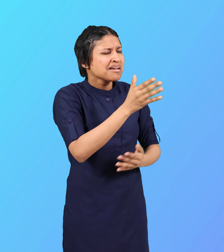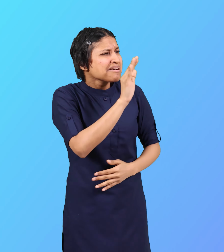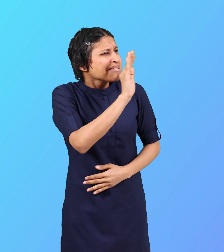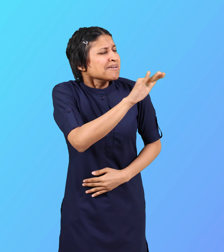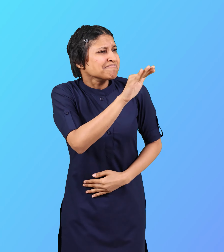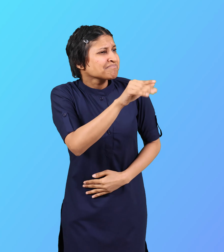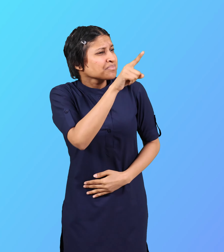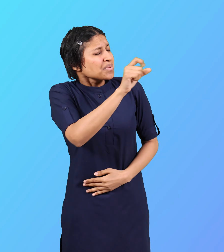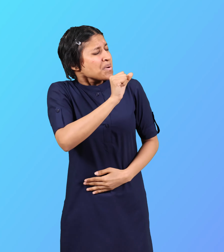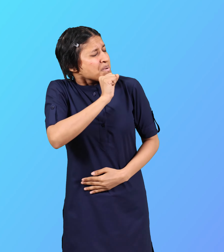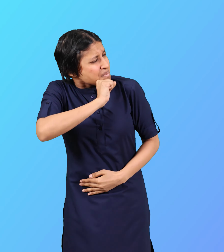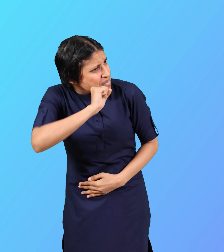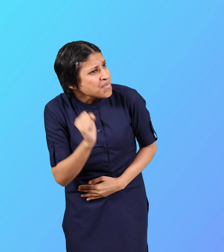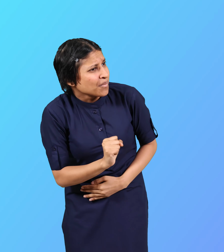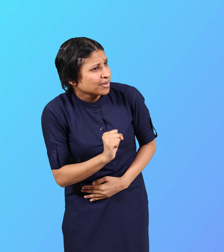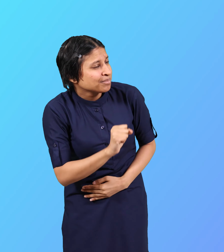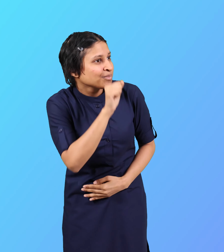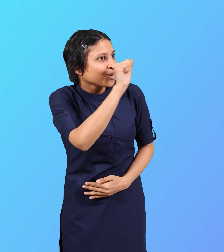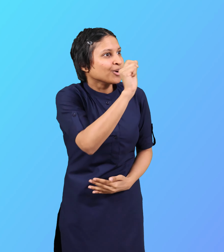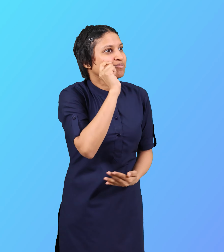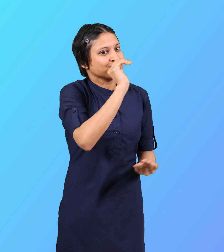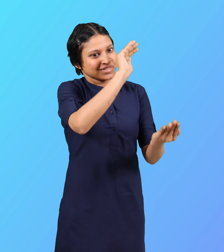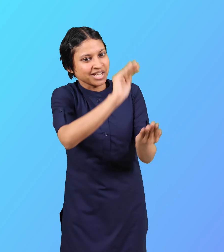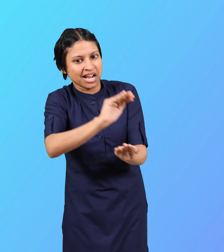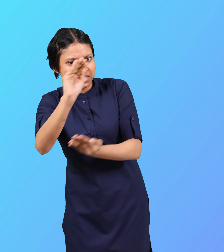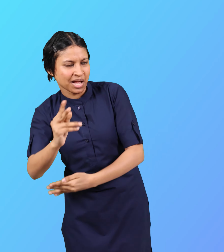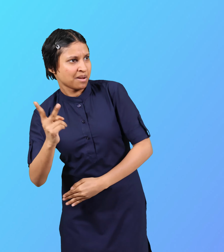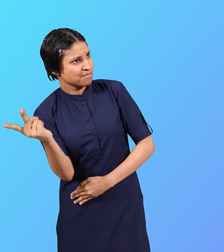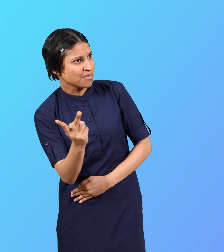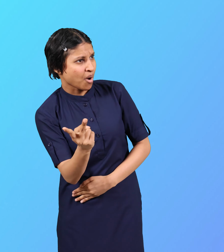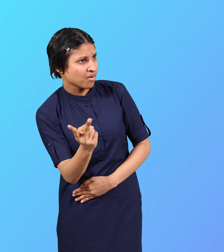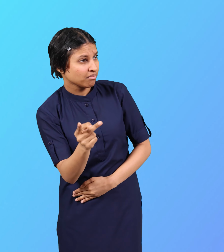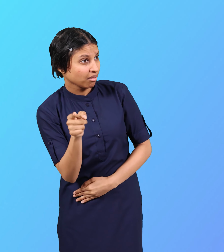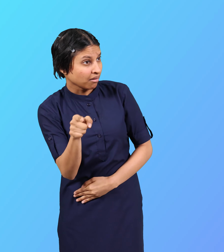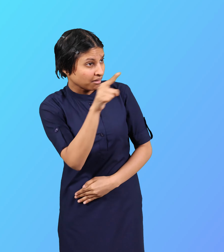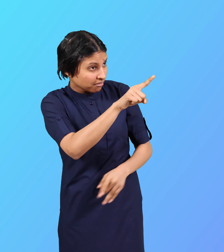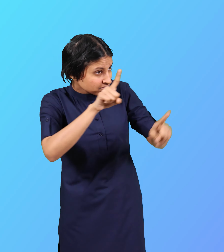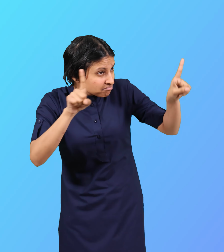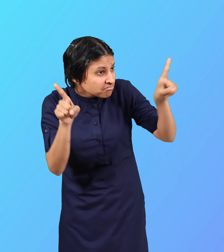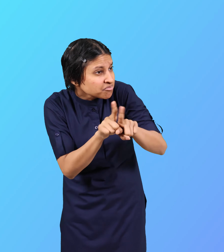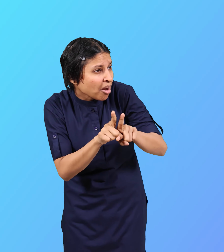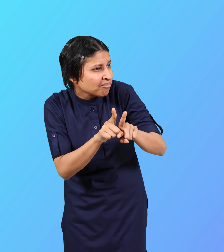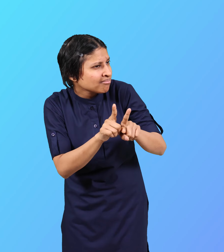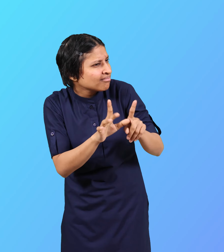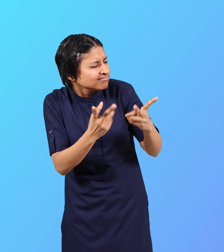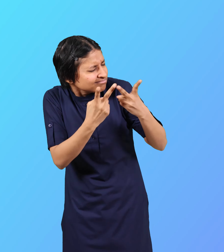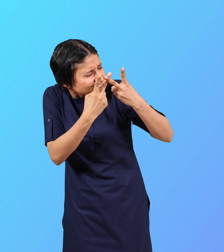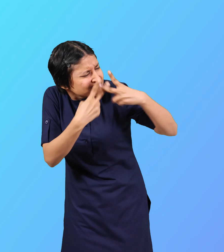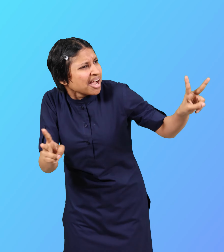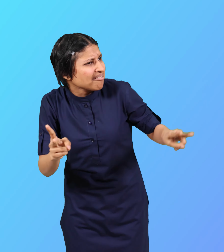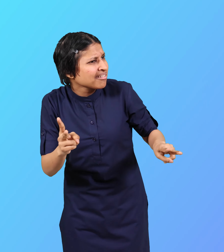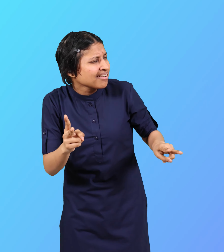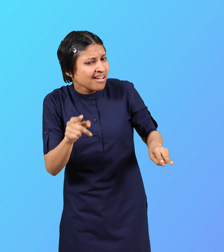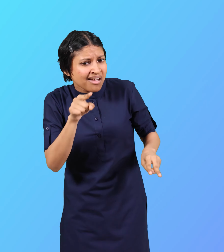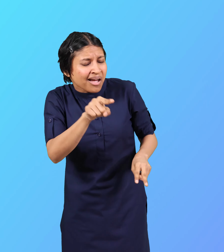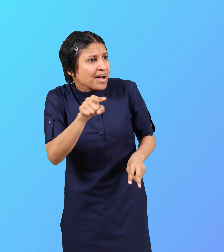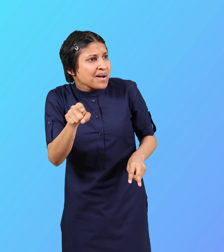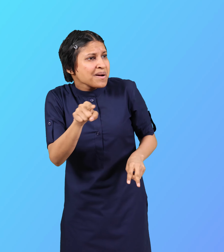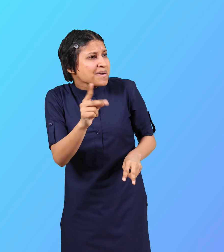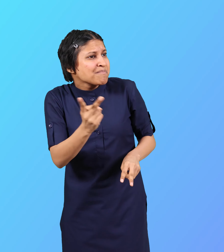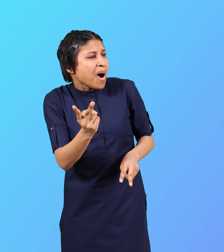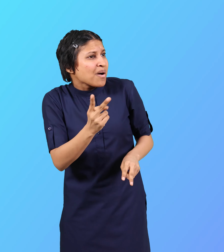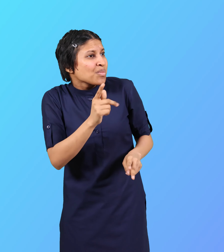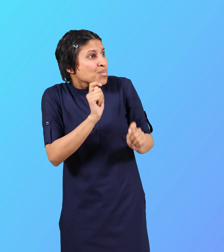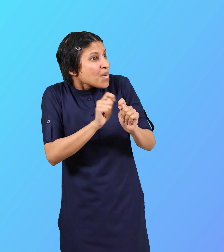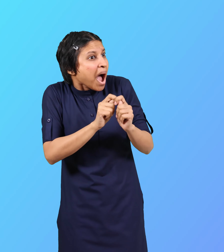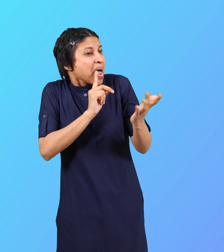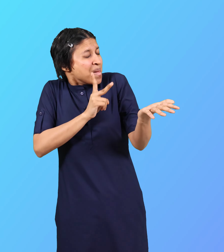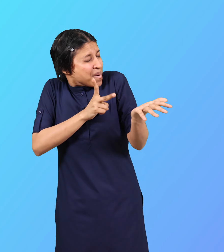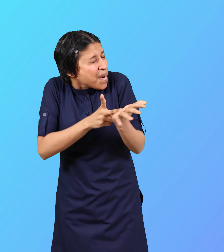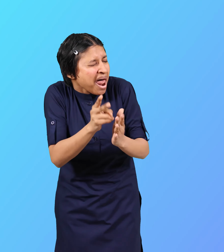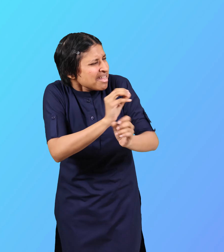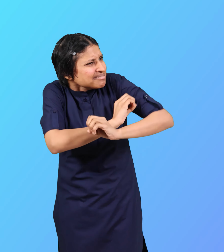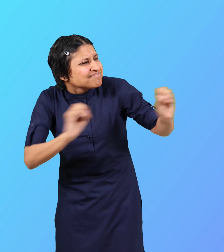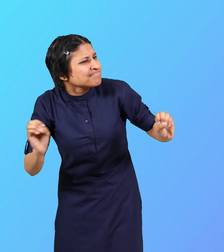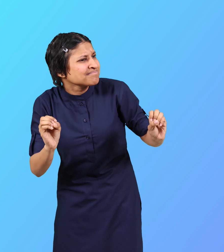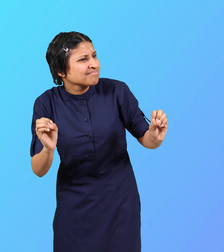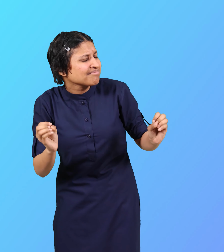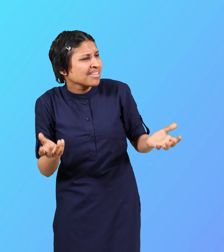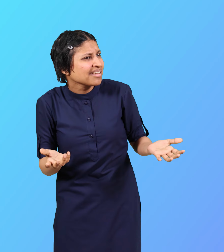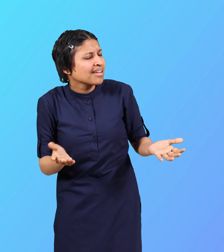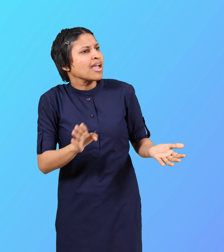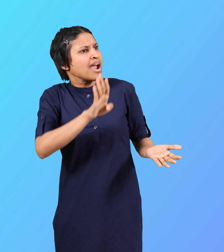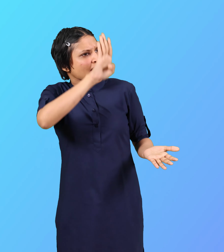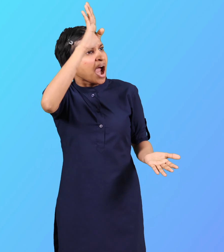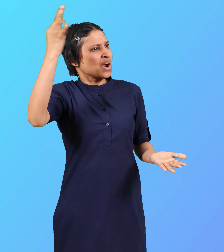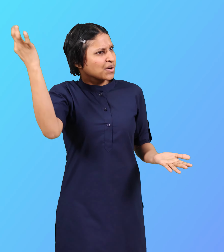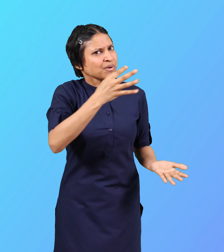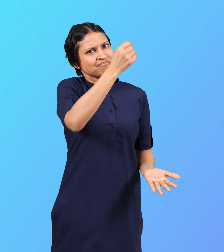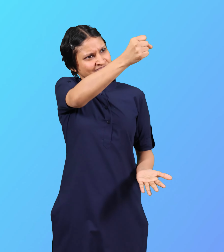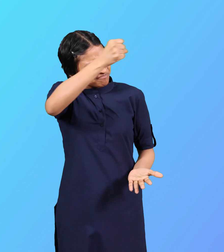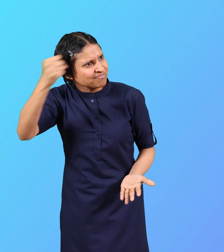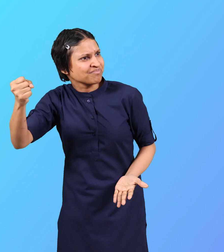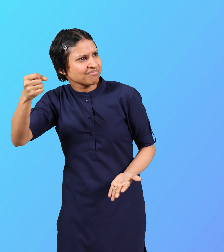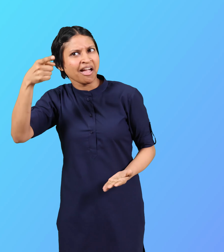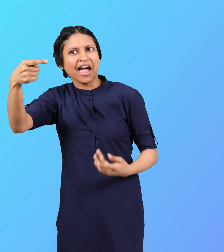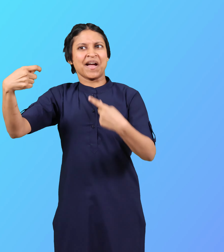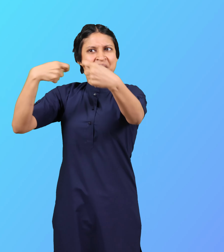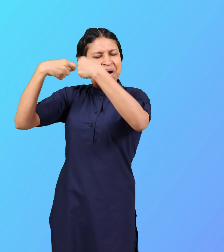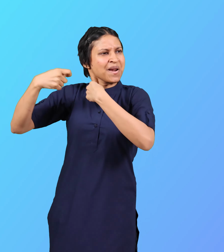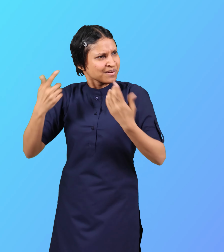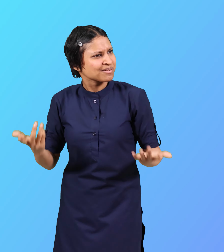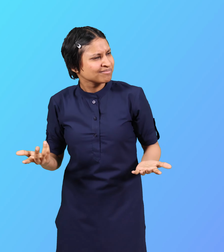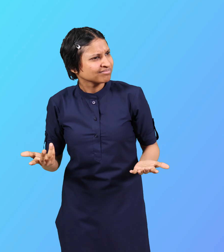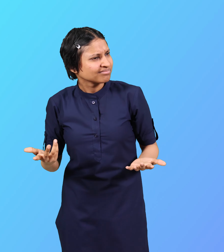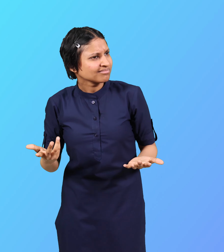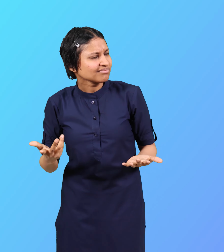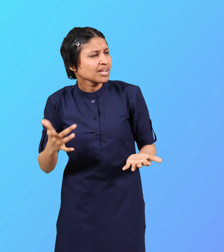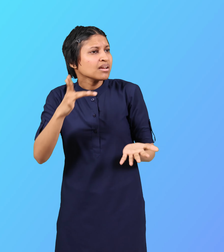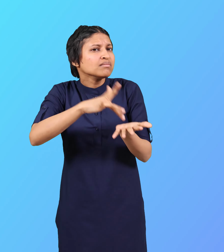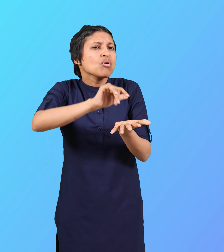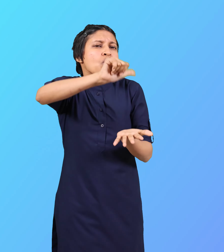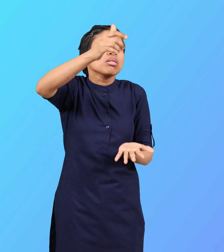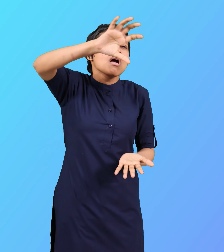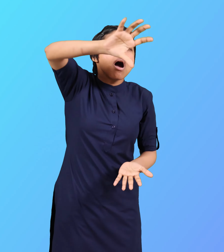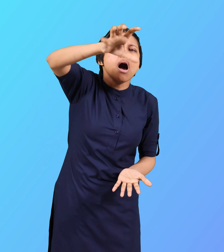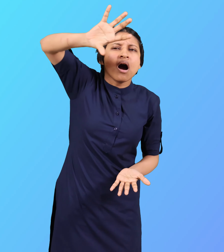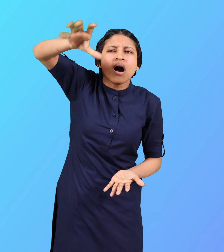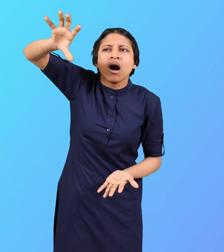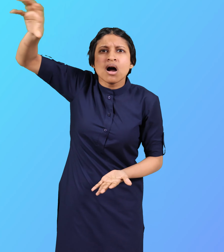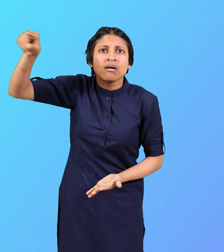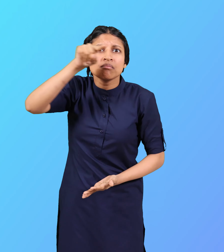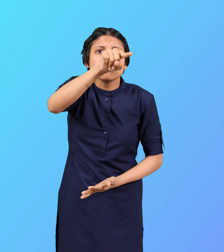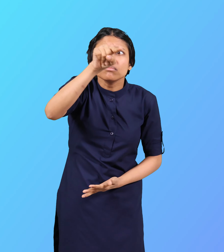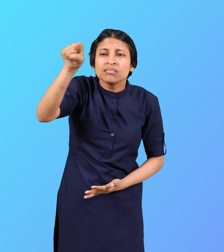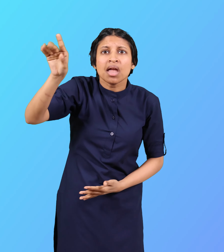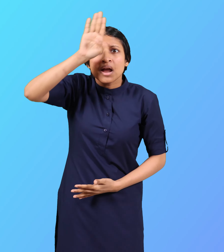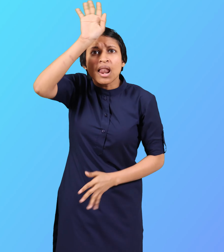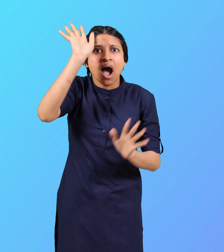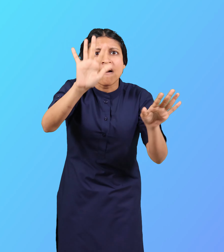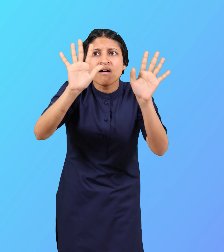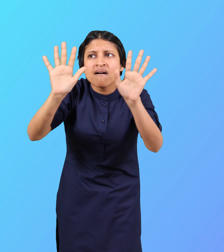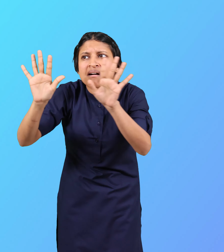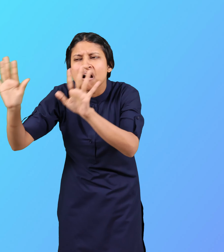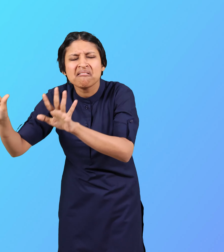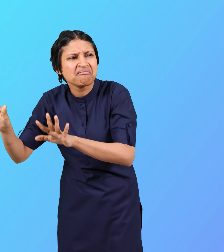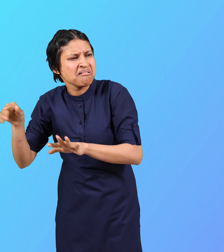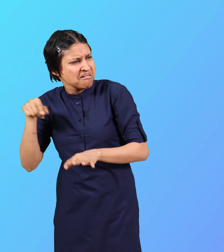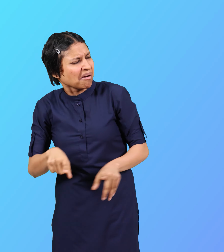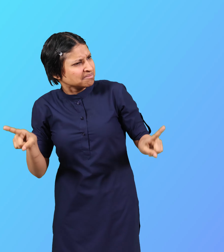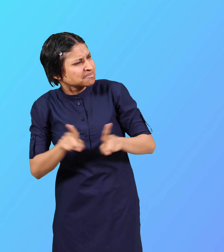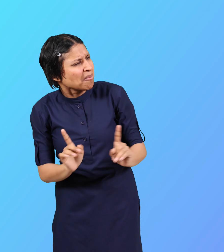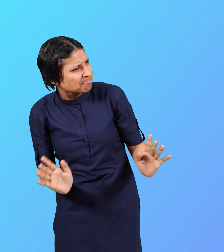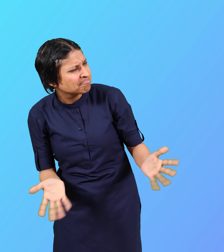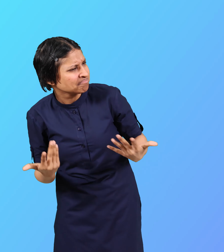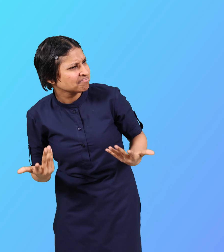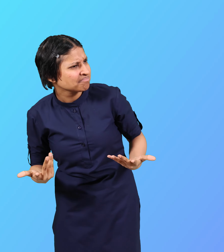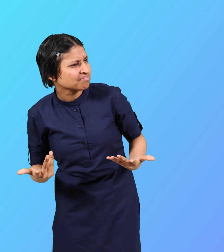The leaders said to Samuel, “You’re old, and your sons don’t live right. They are not like you. Now, give us a king to rule us like all the other nations.”